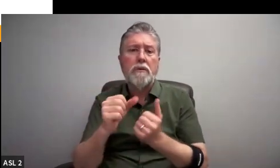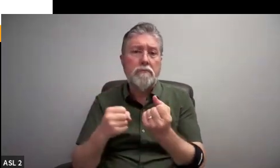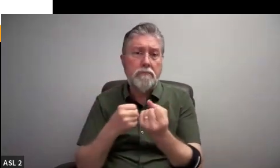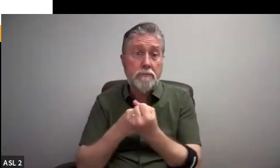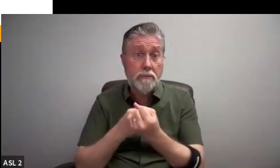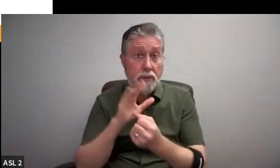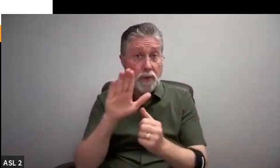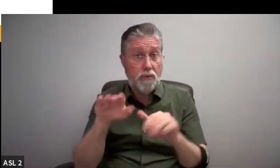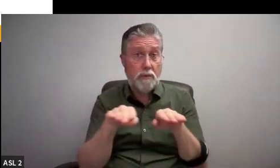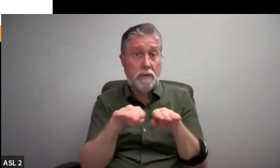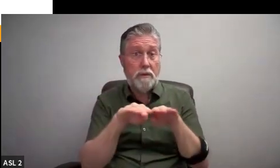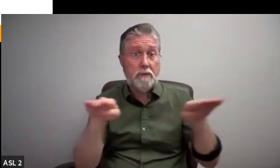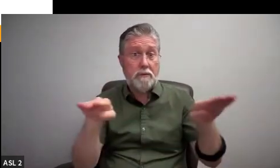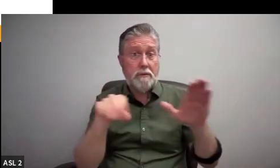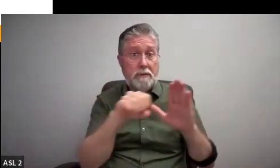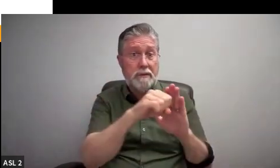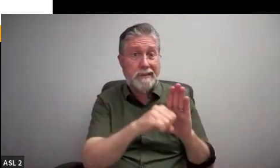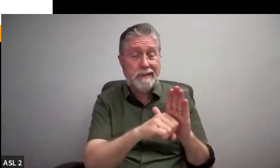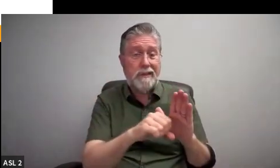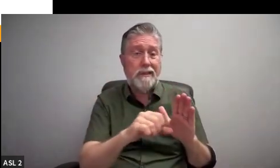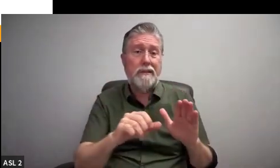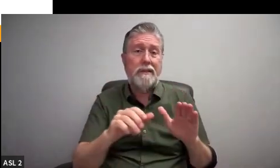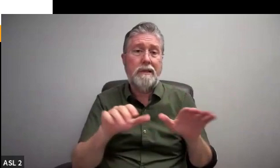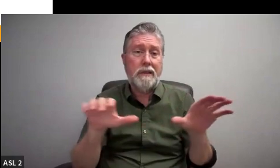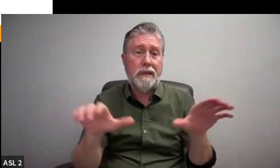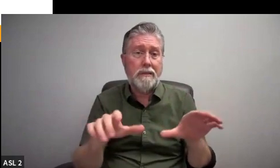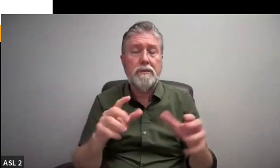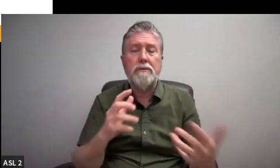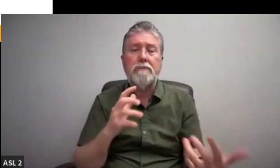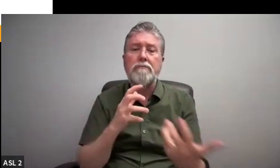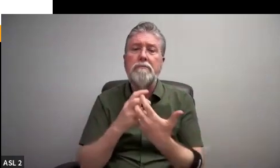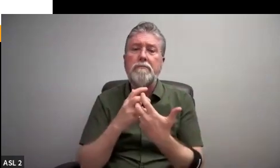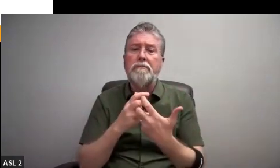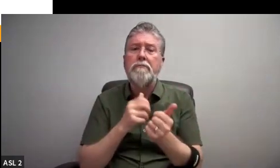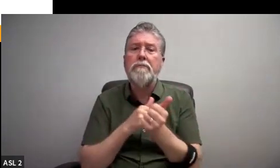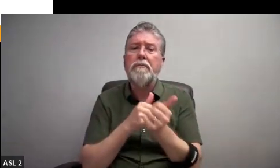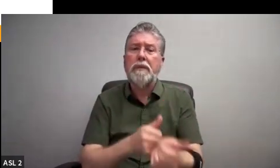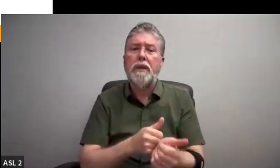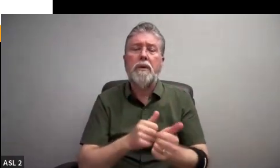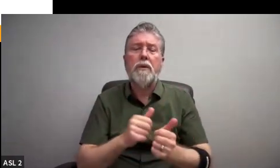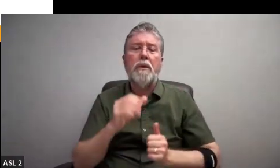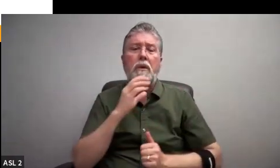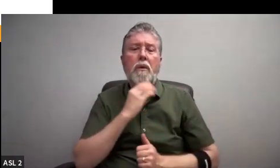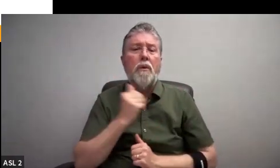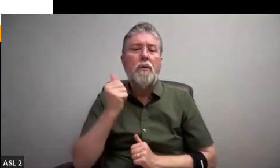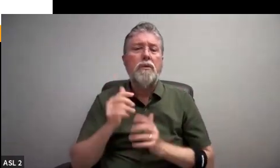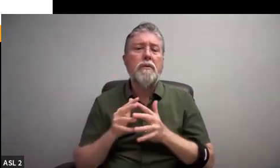state level to come into compliance with the Older Americans Act final rule. I want to encourage all